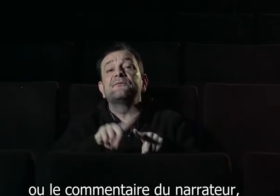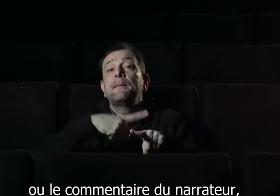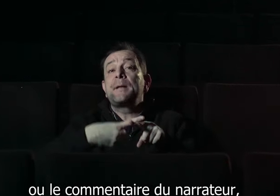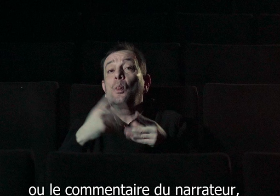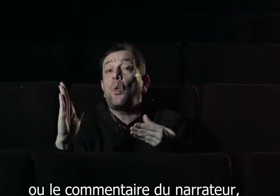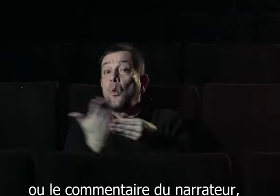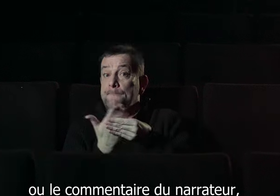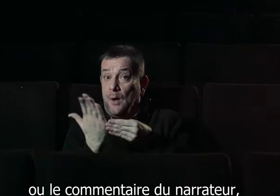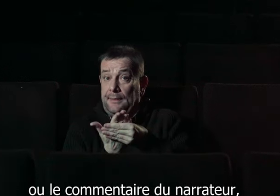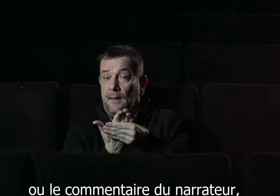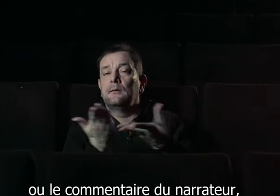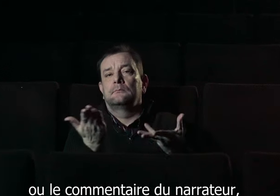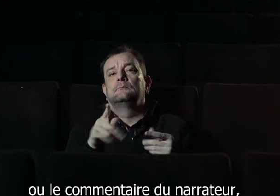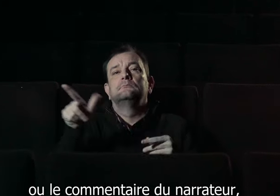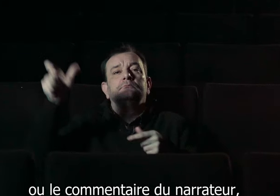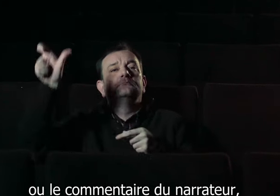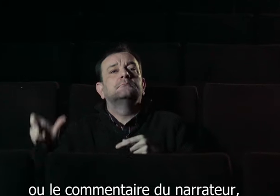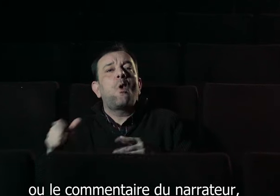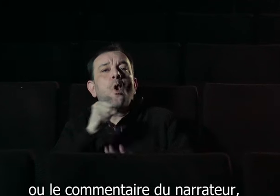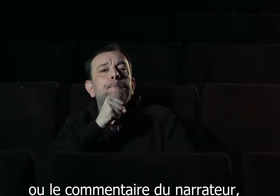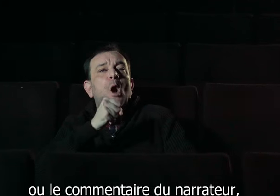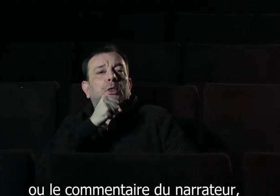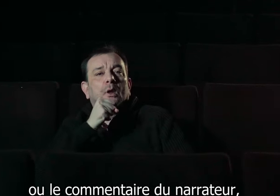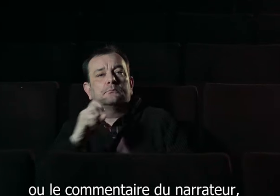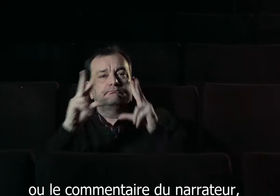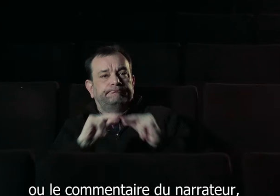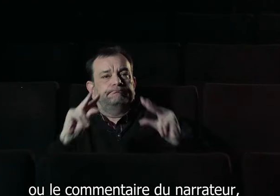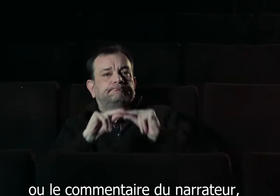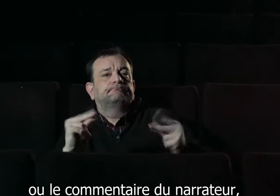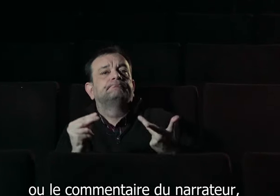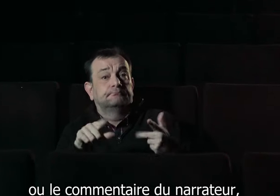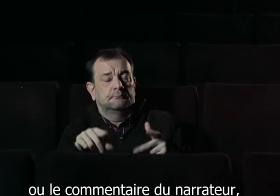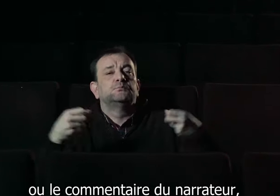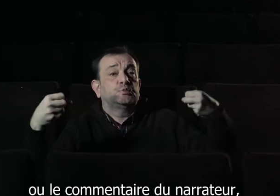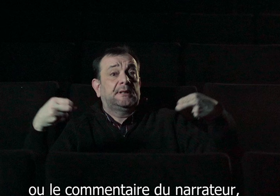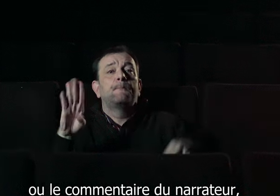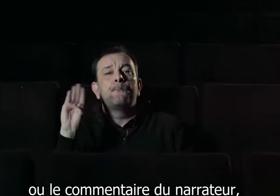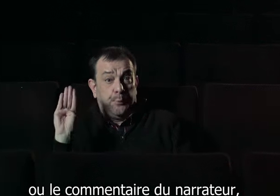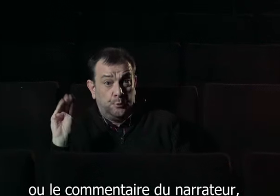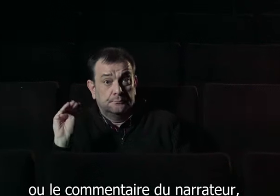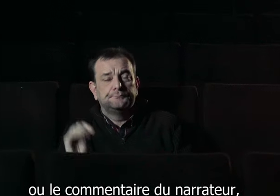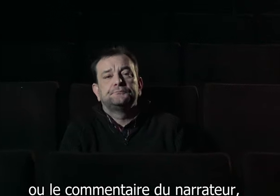or commentary of the narrator, as in documentaries for example.